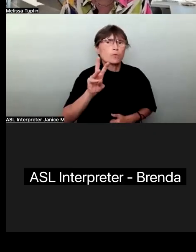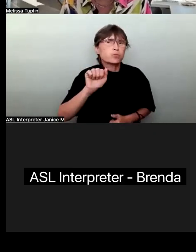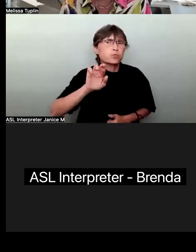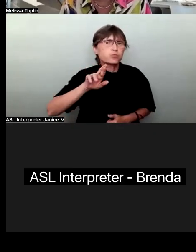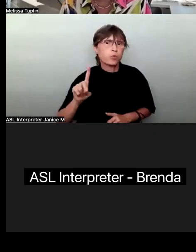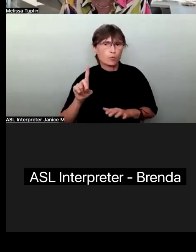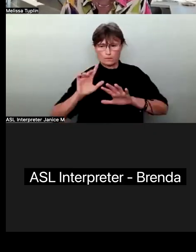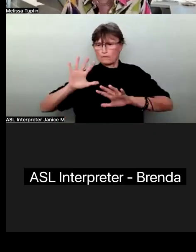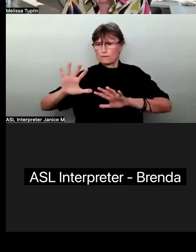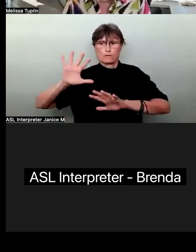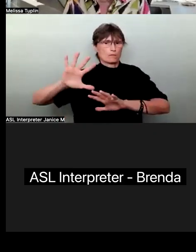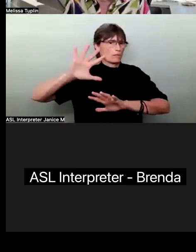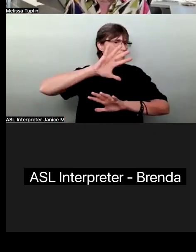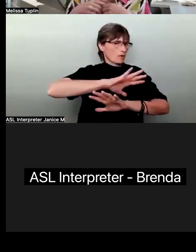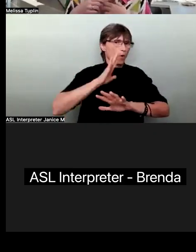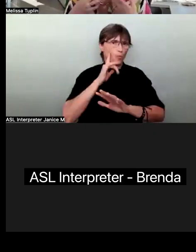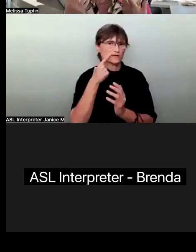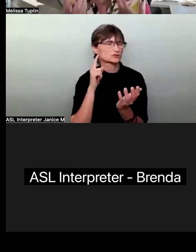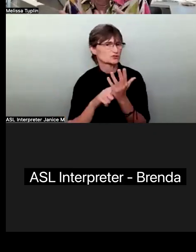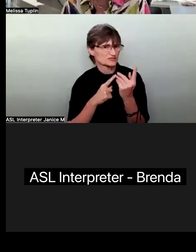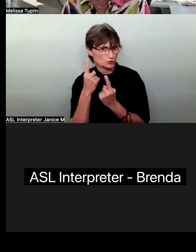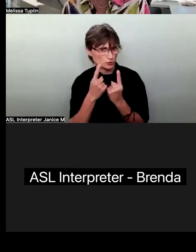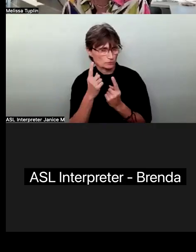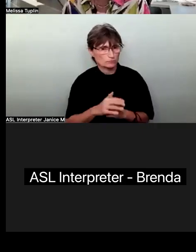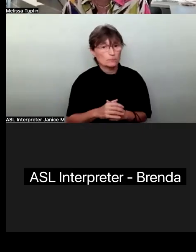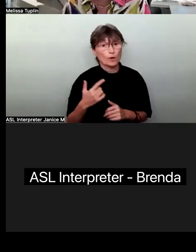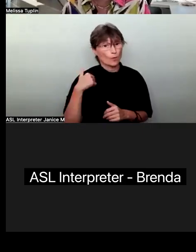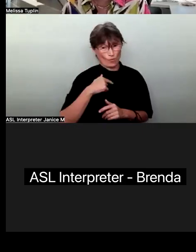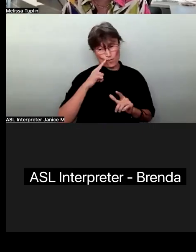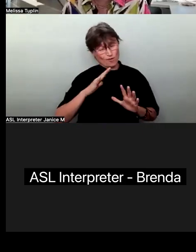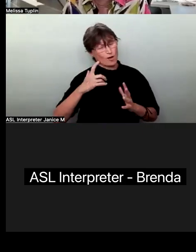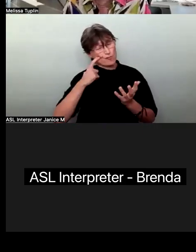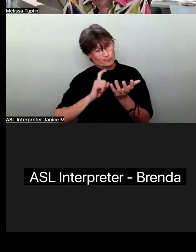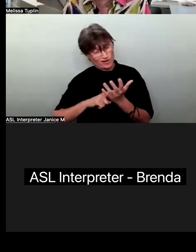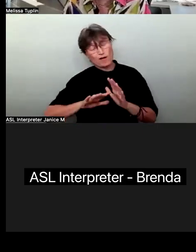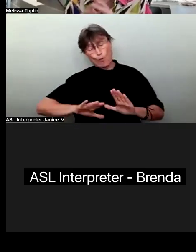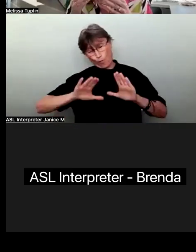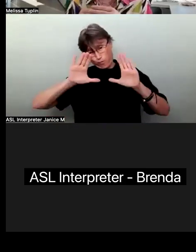This consideration acknowledges the amazing work that has been done to develop Calgary's